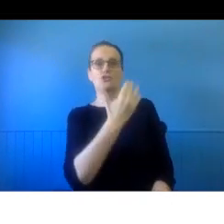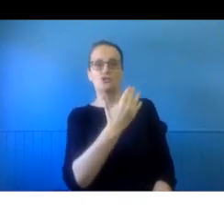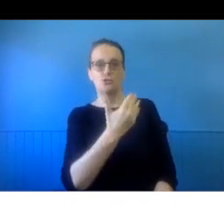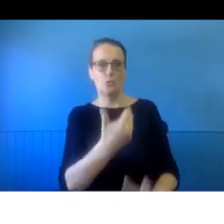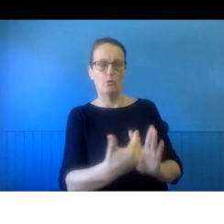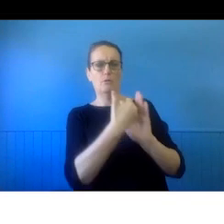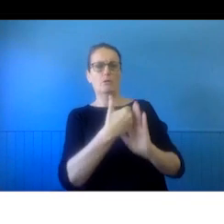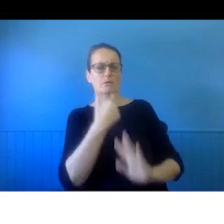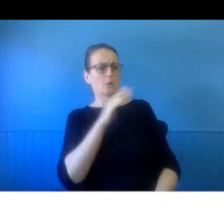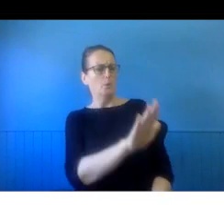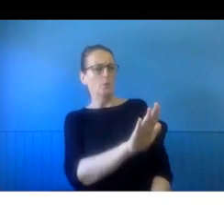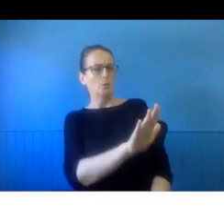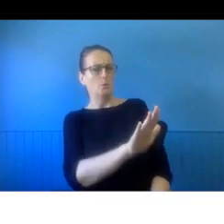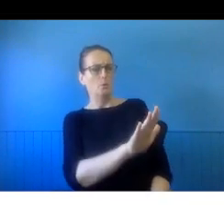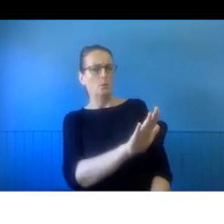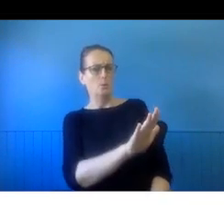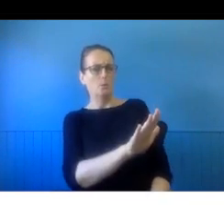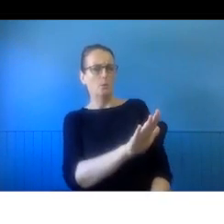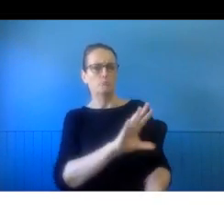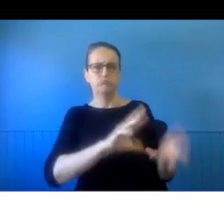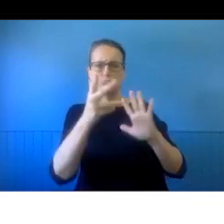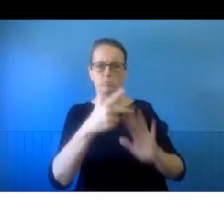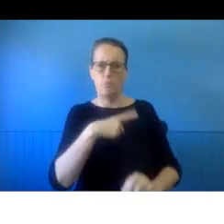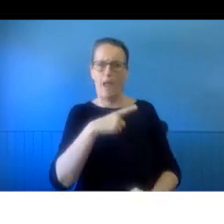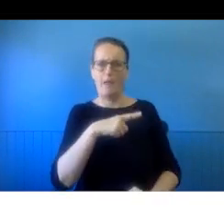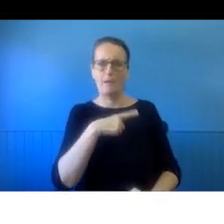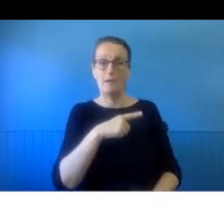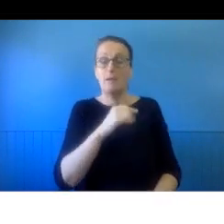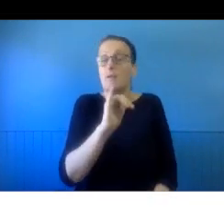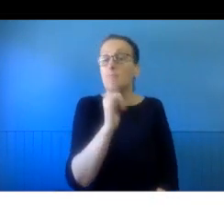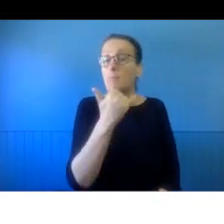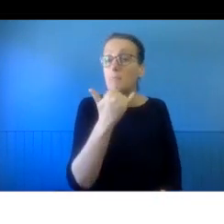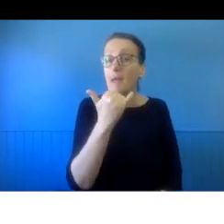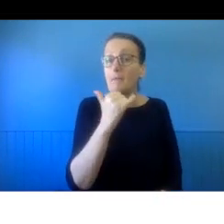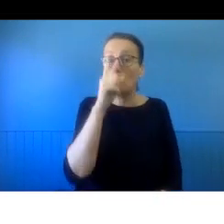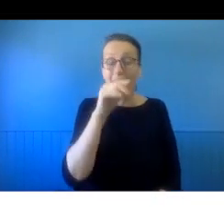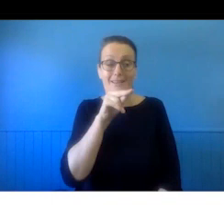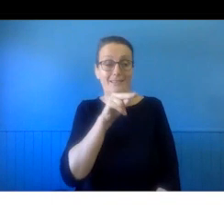that. We'll see it as a disruption. But it also might be seen as a